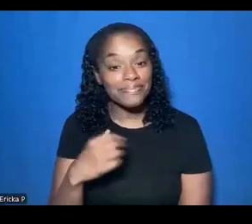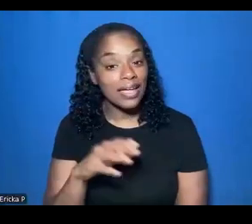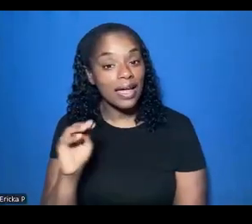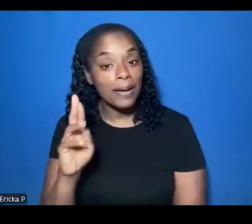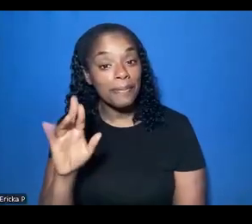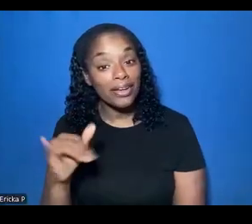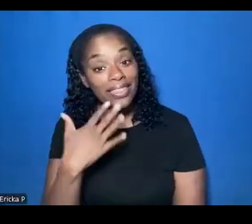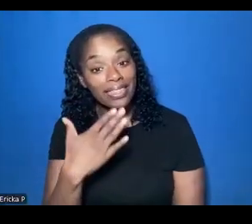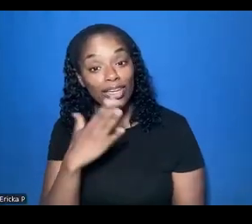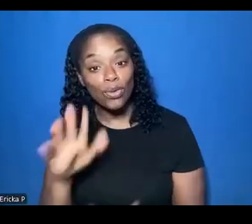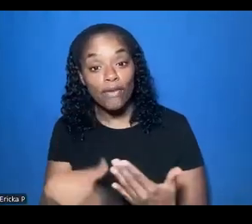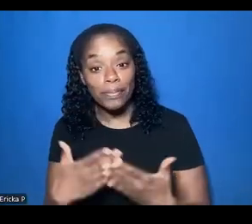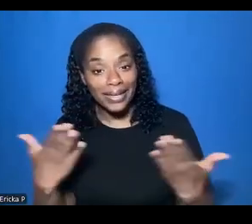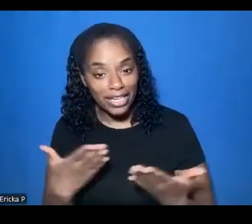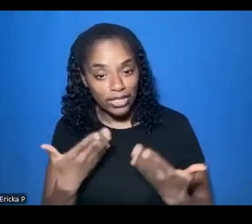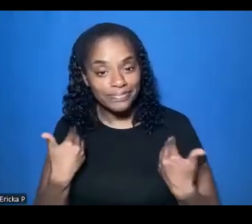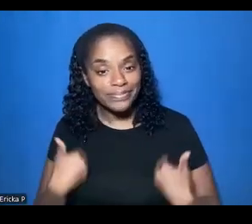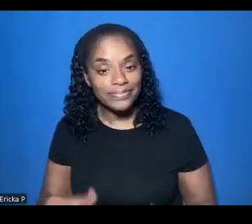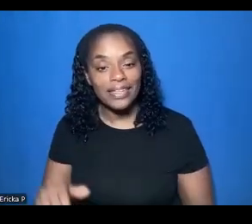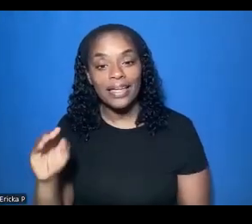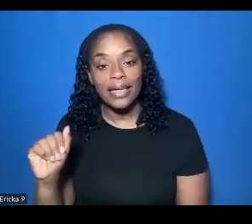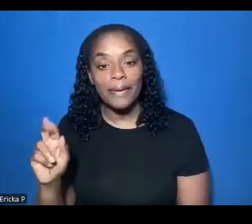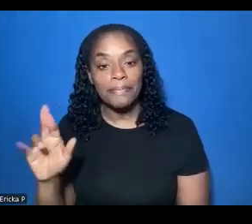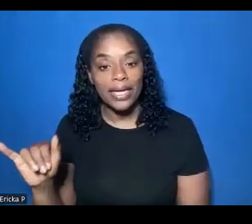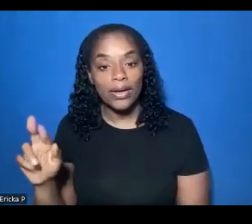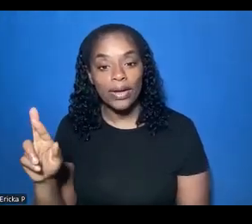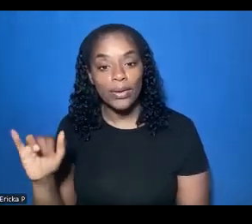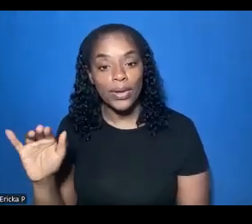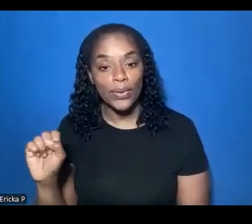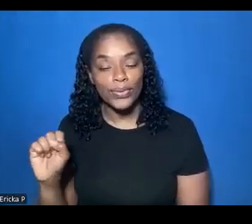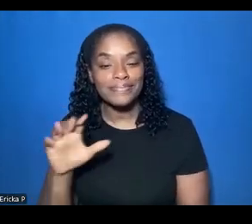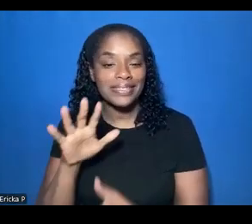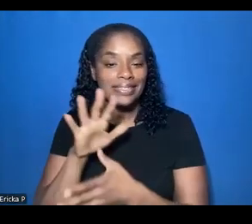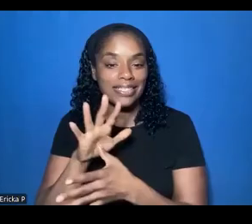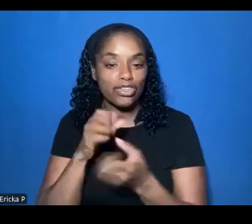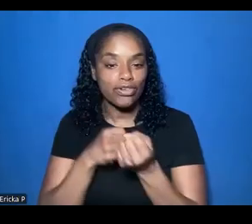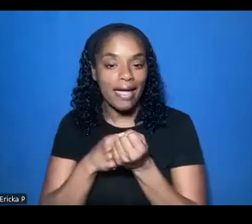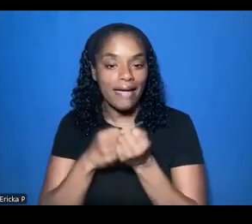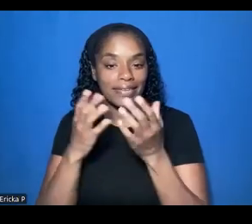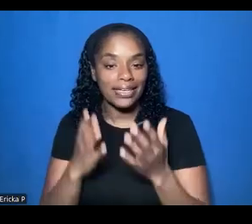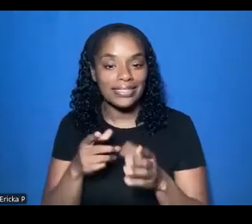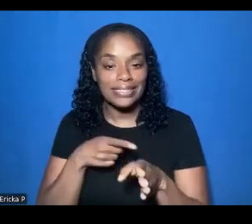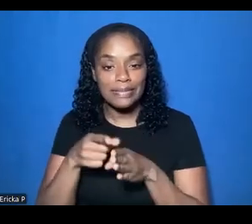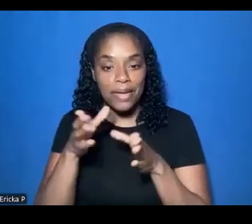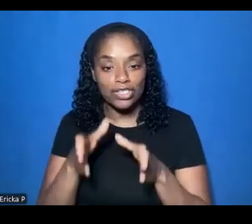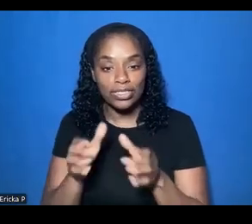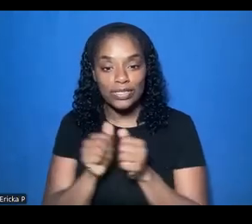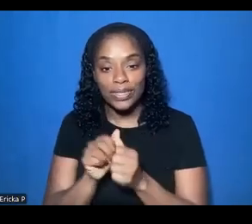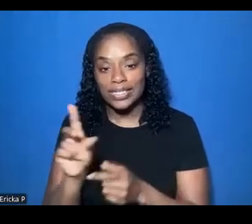My name is Mary Rios. I am the Senior Advocate Specialist with Disability Rights California.